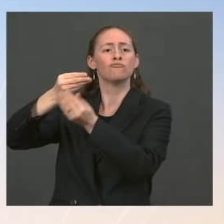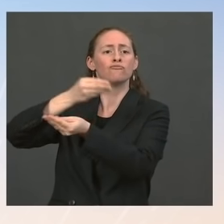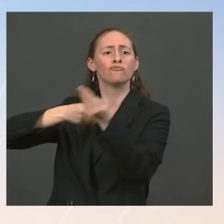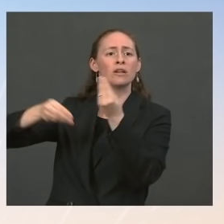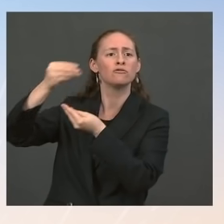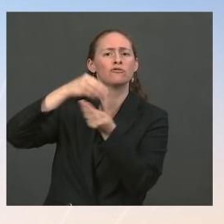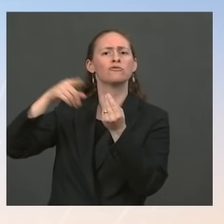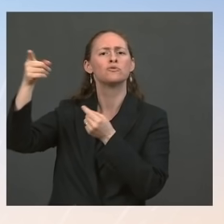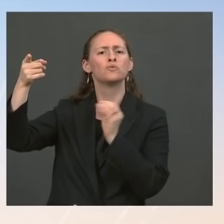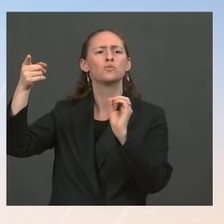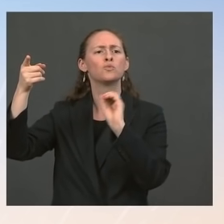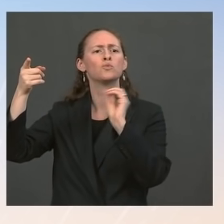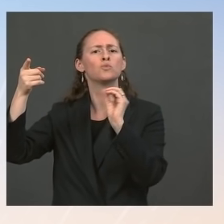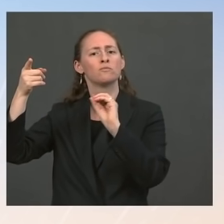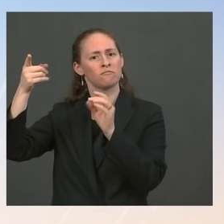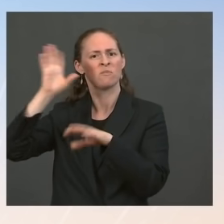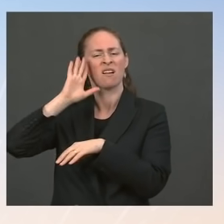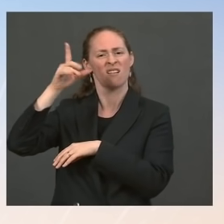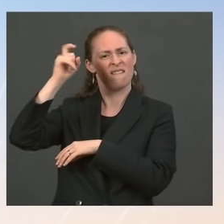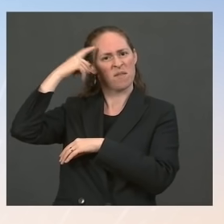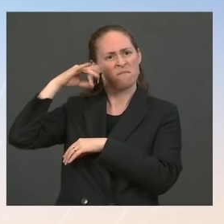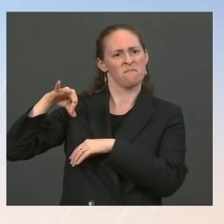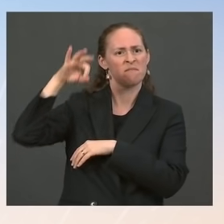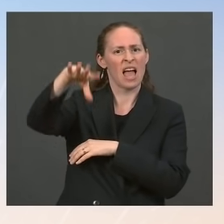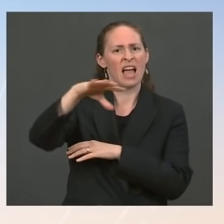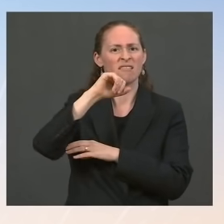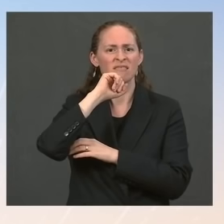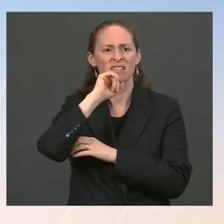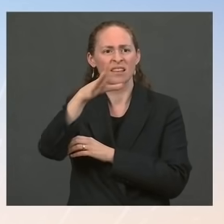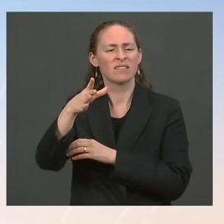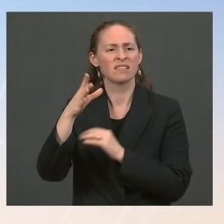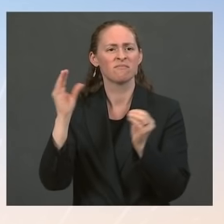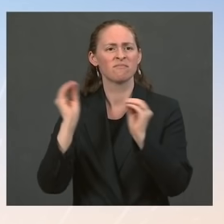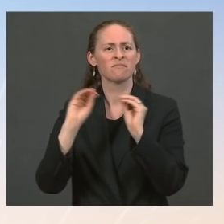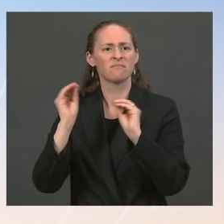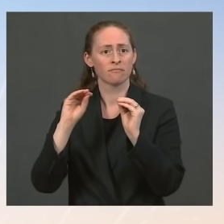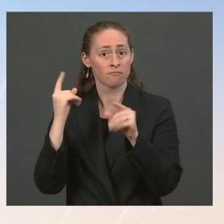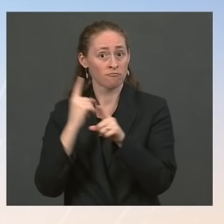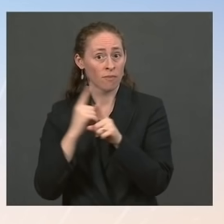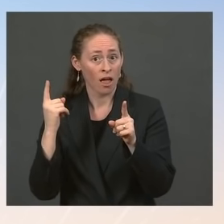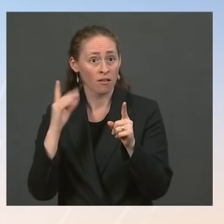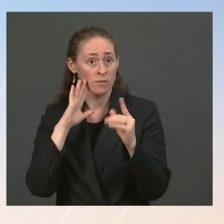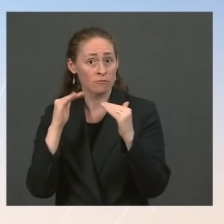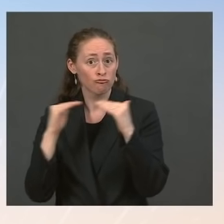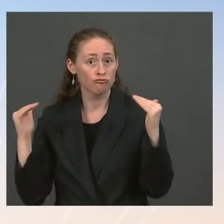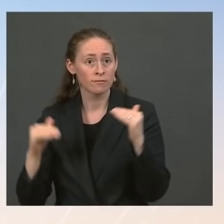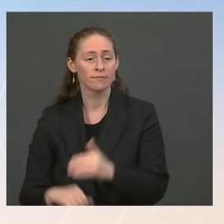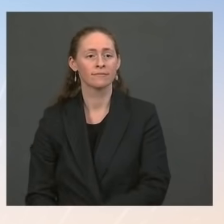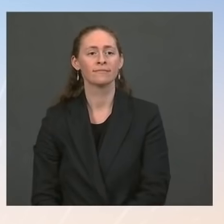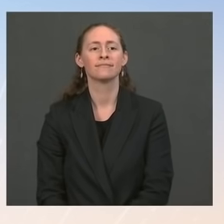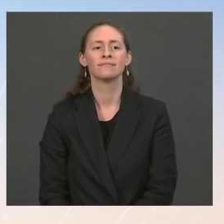that's raised versus the money that's spent, correct? Ms. Psaki: Yes, it doesn't -- I know none of us are mathematicians, otherwise we wouldn't be here.